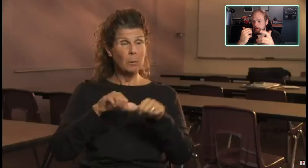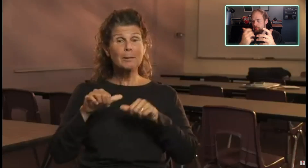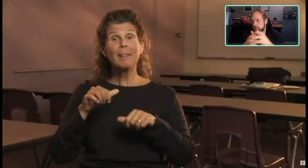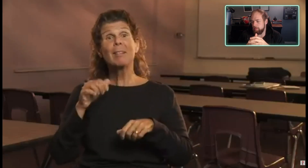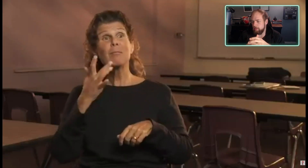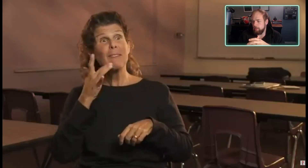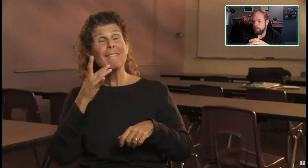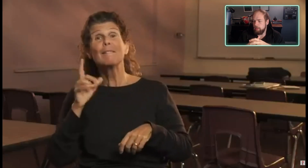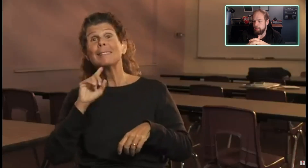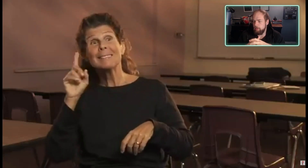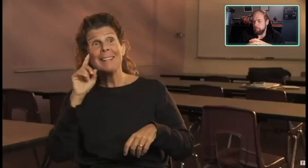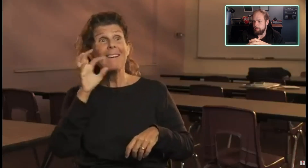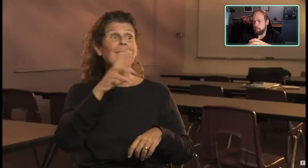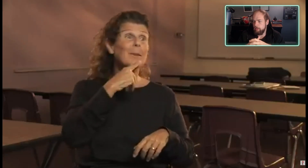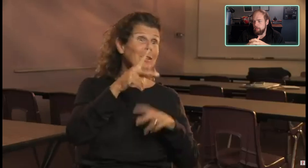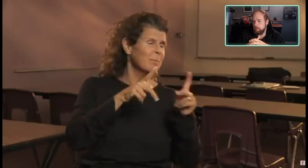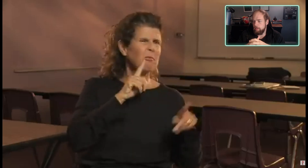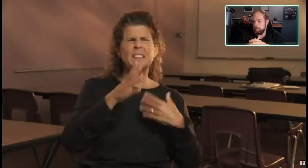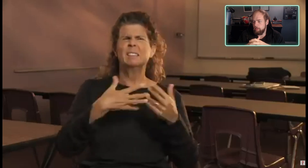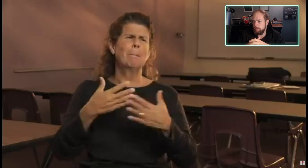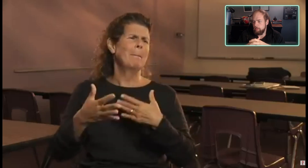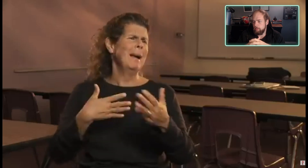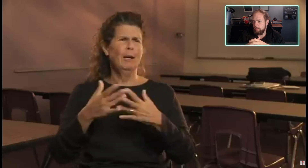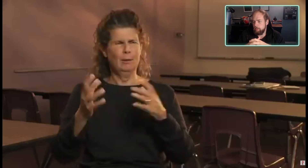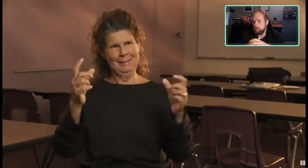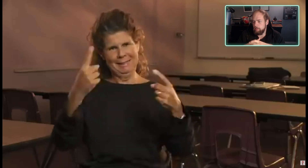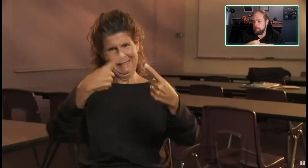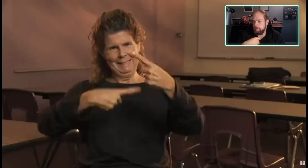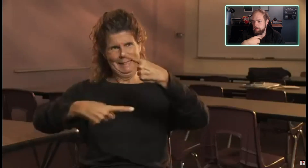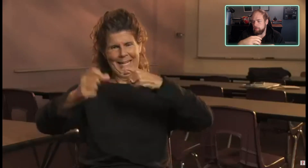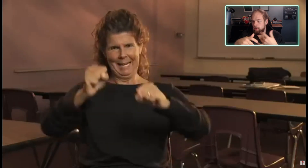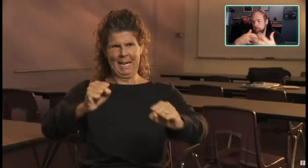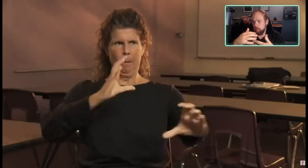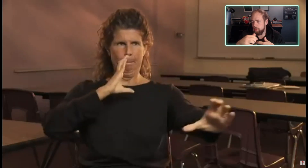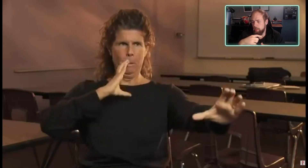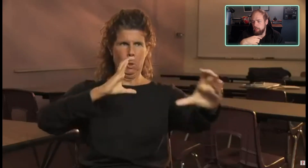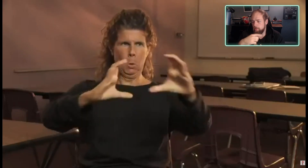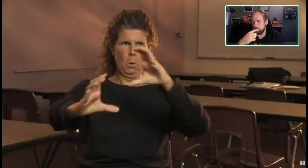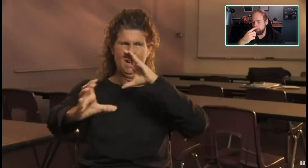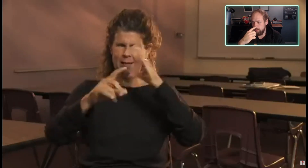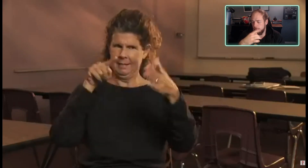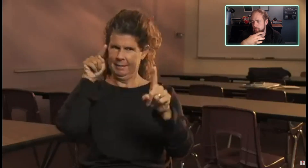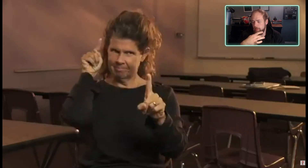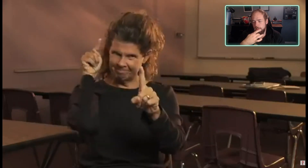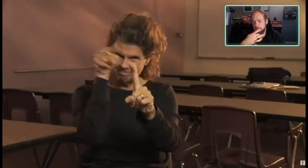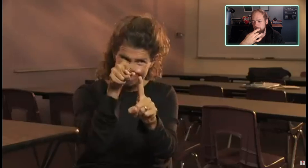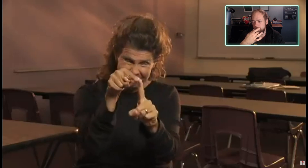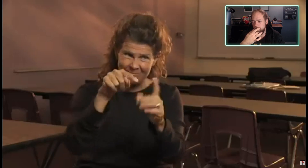won't for socializing I don't I I don't prefer I